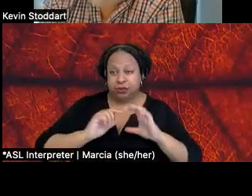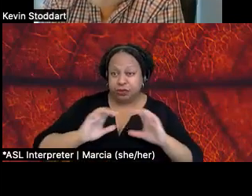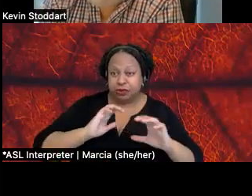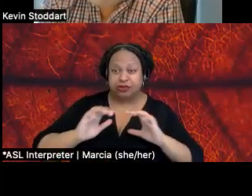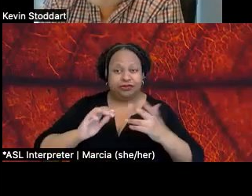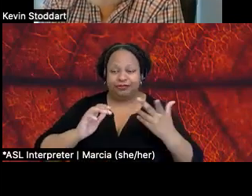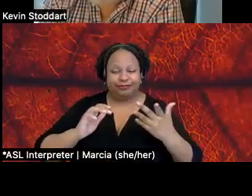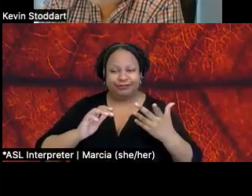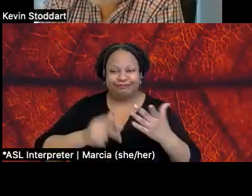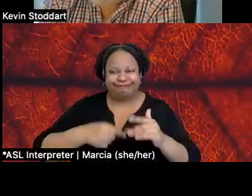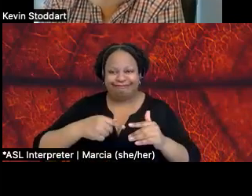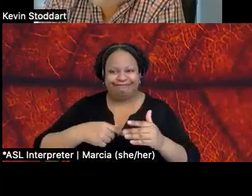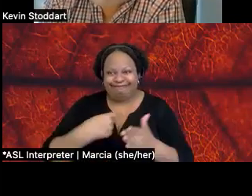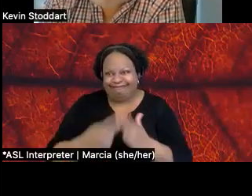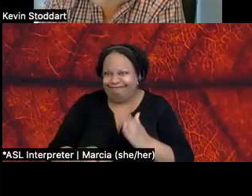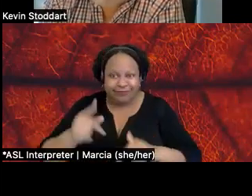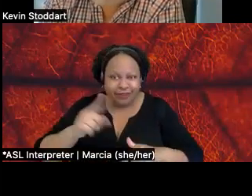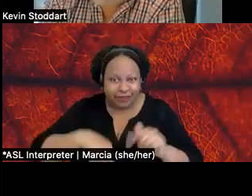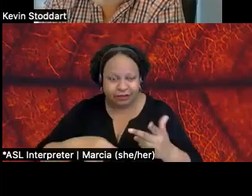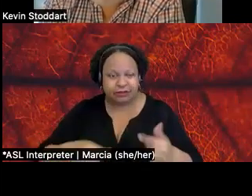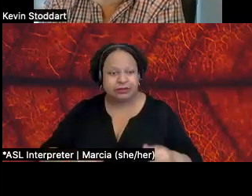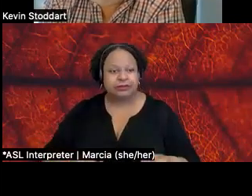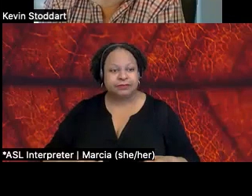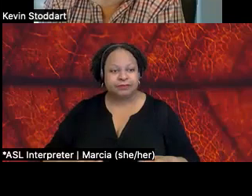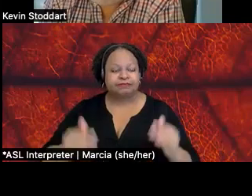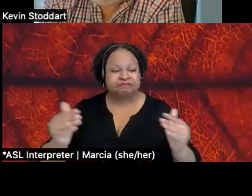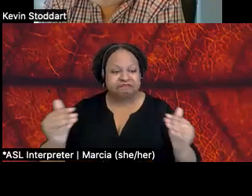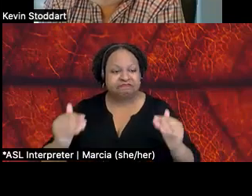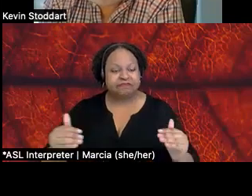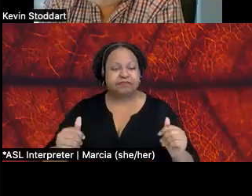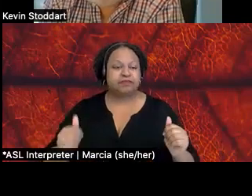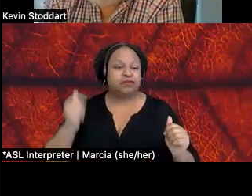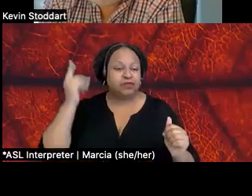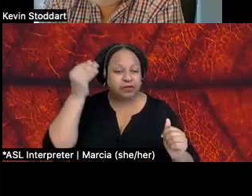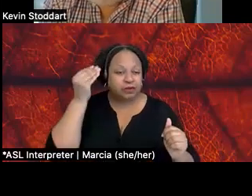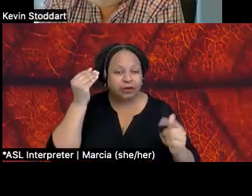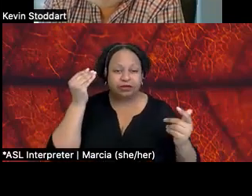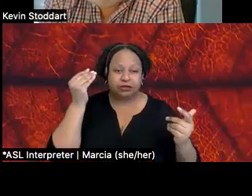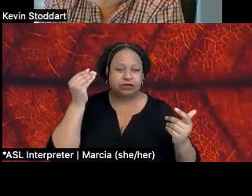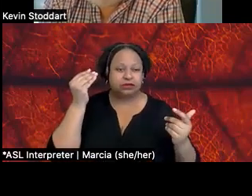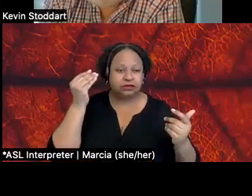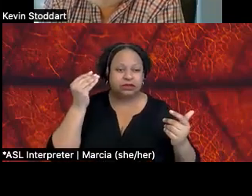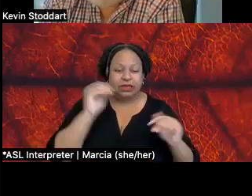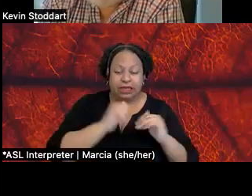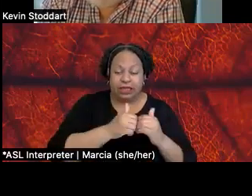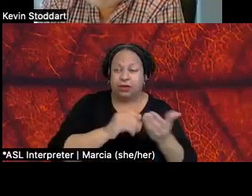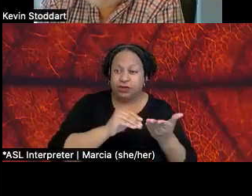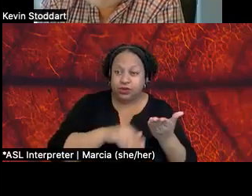We might also think about various ways that a student needs to communicate in